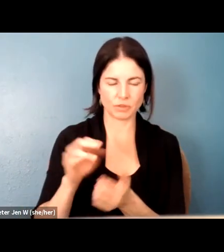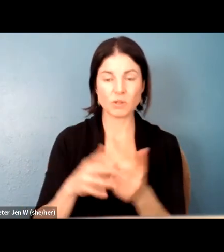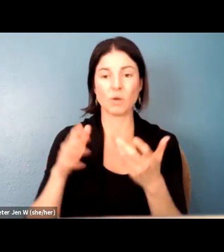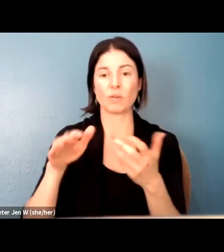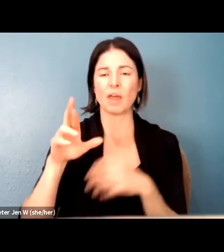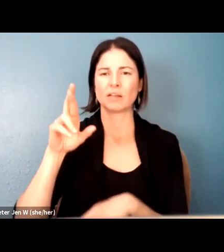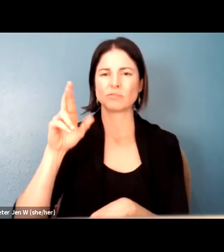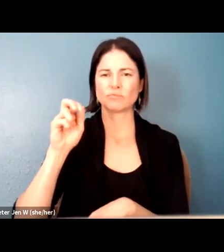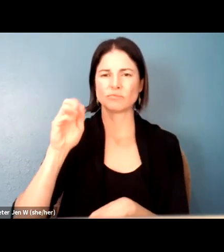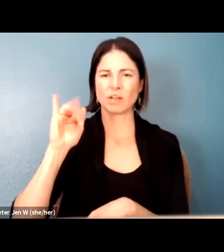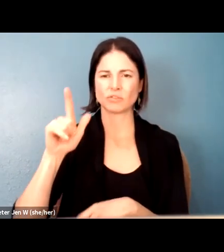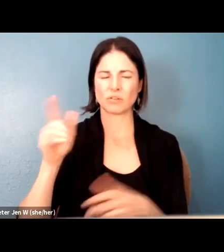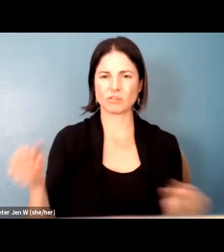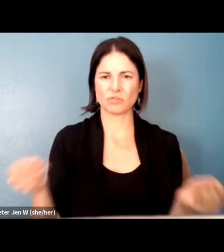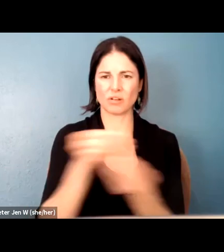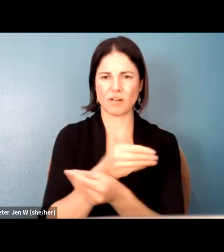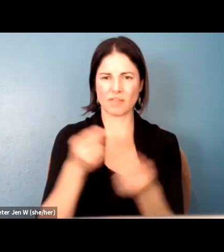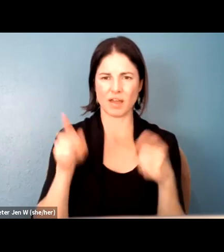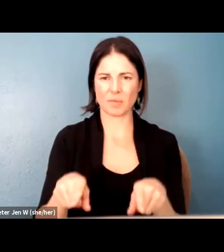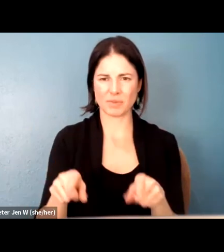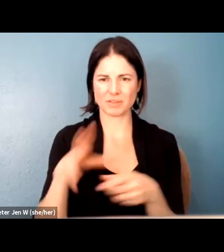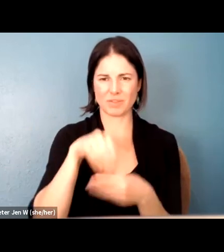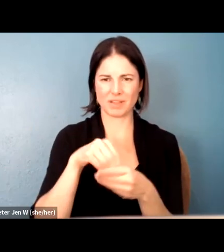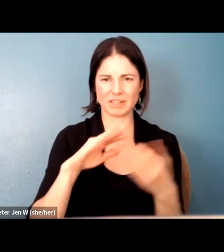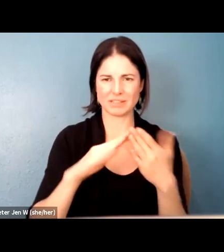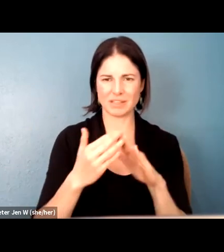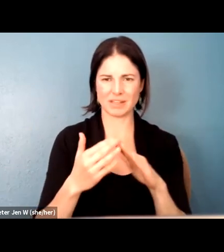That happens and EDS and med cities maintains one group